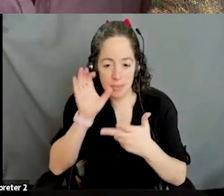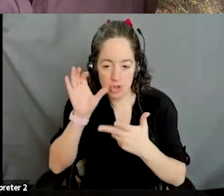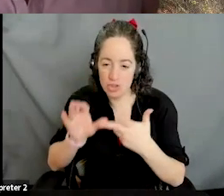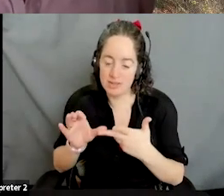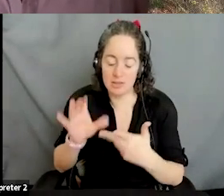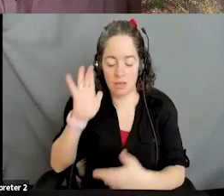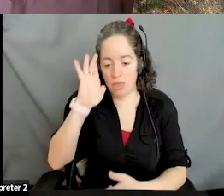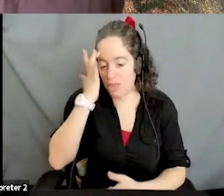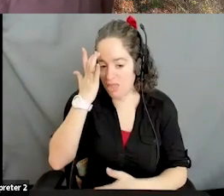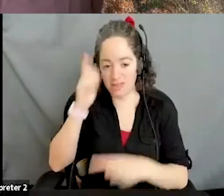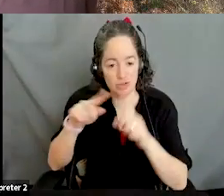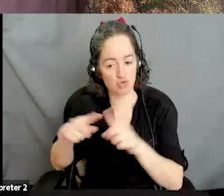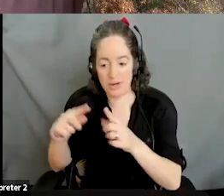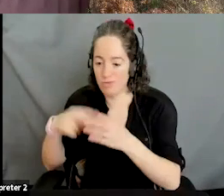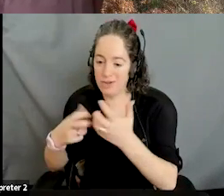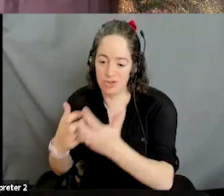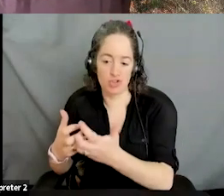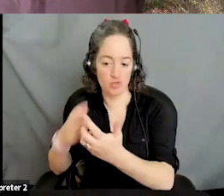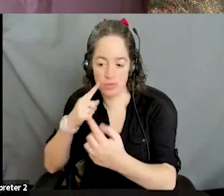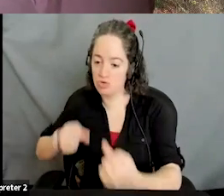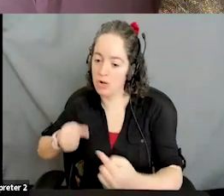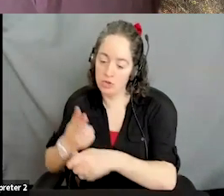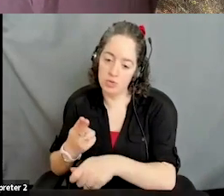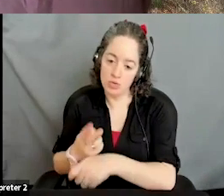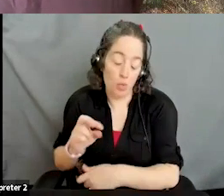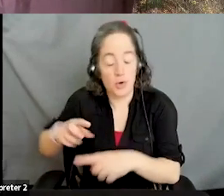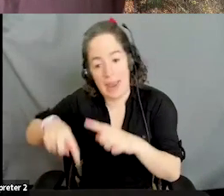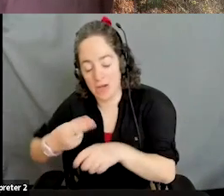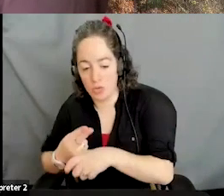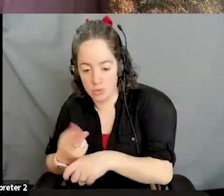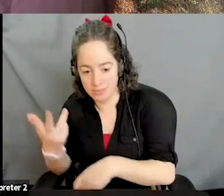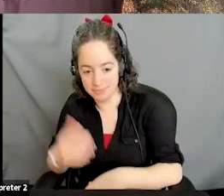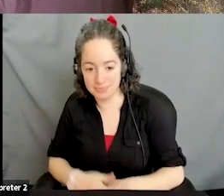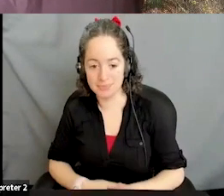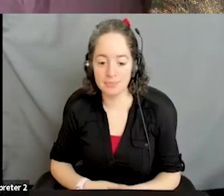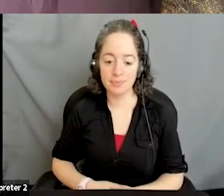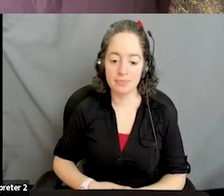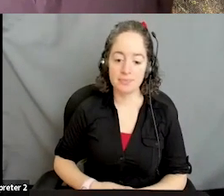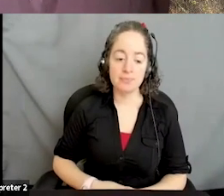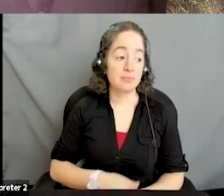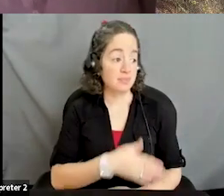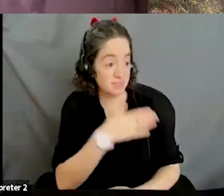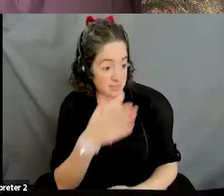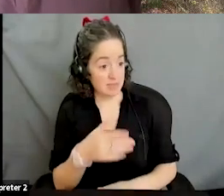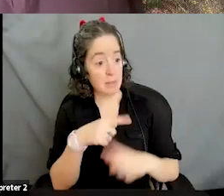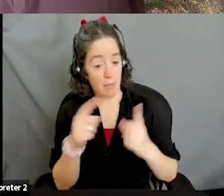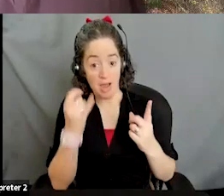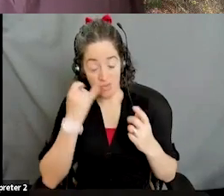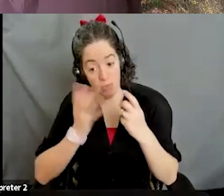Great. I think that's good progress, though, going from where you were to now, and only having three that are on your to-do list as opposed